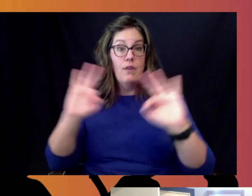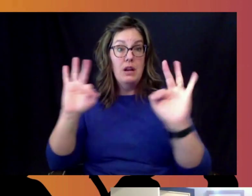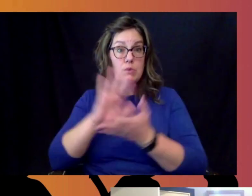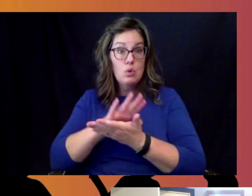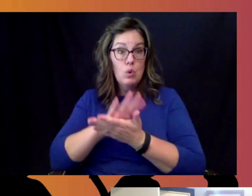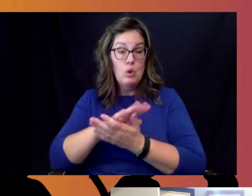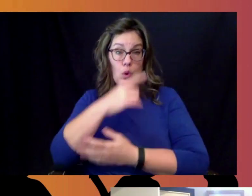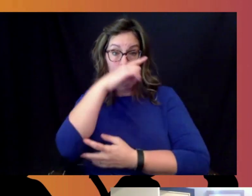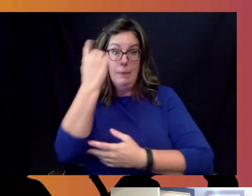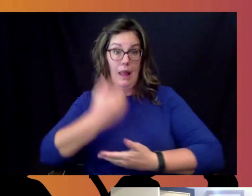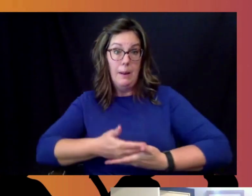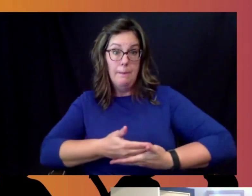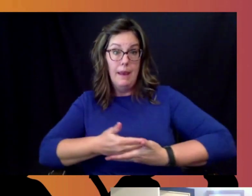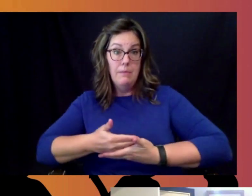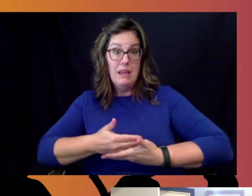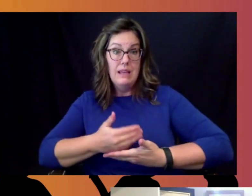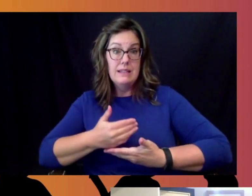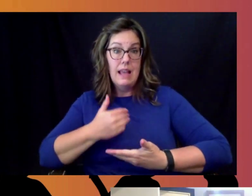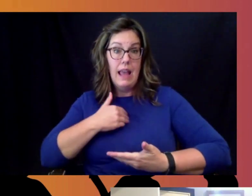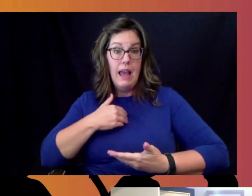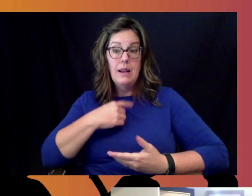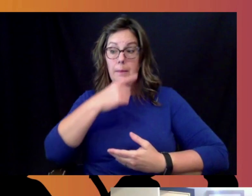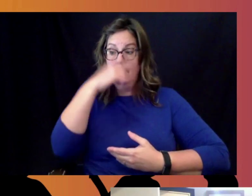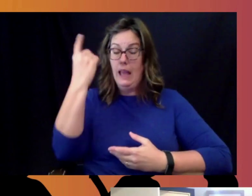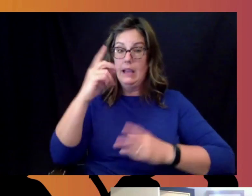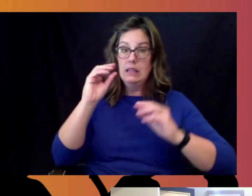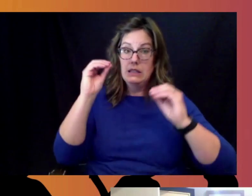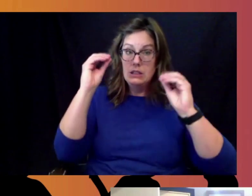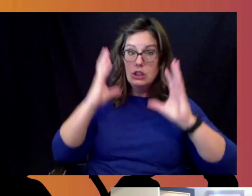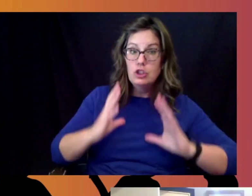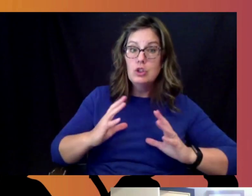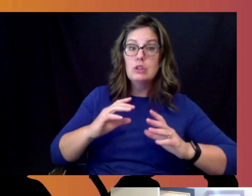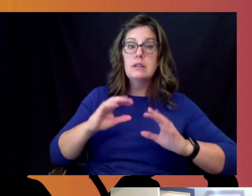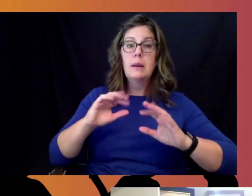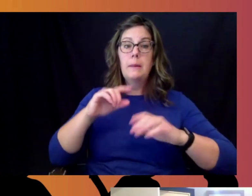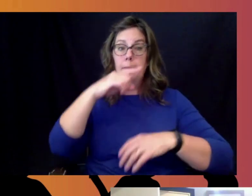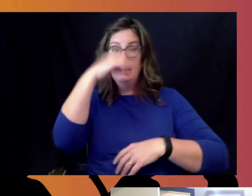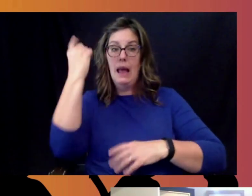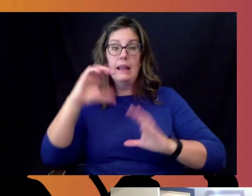they had black classmates and black teachers and actually our saturday freedom school is happening